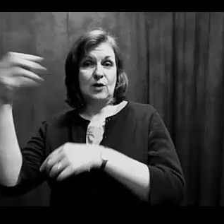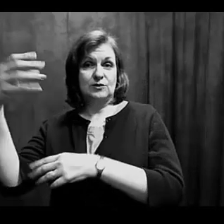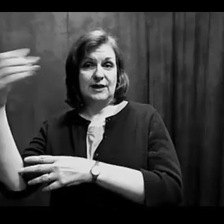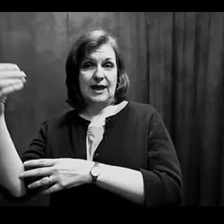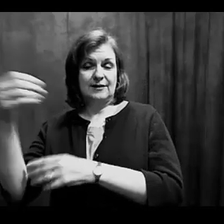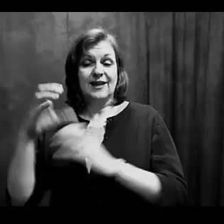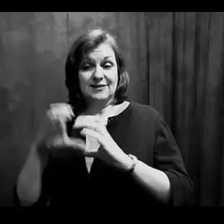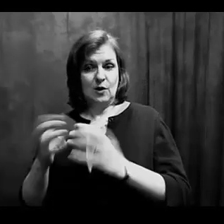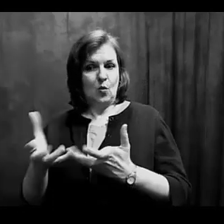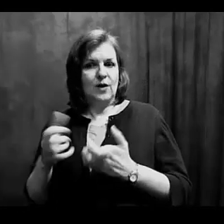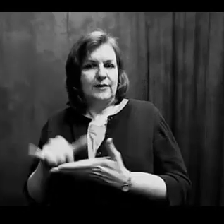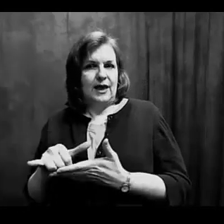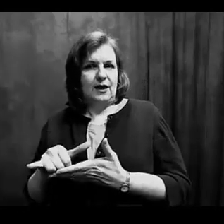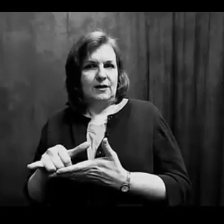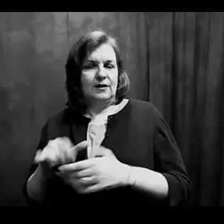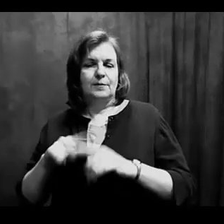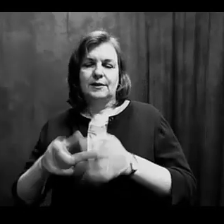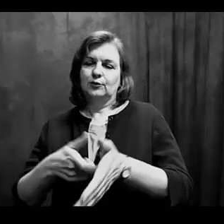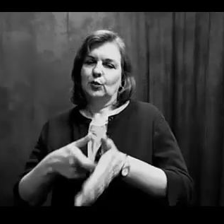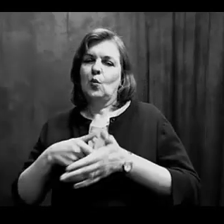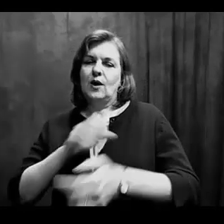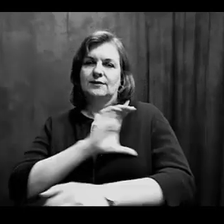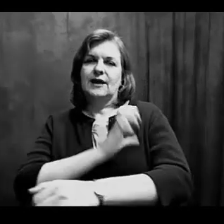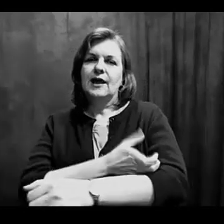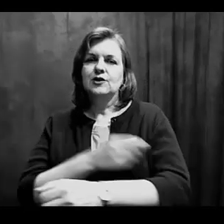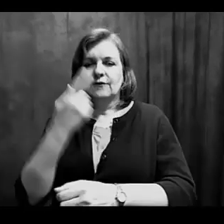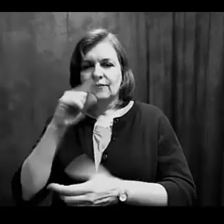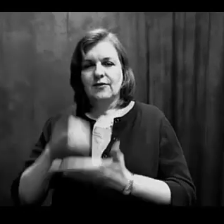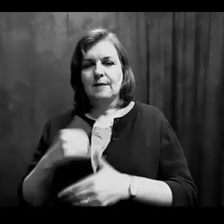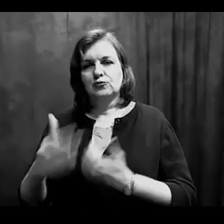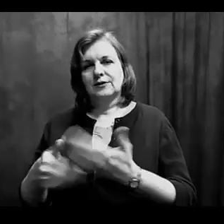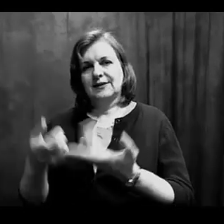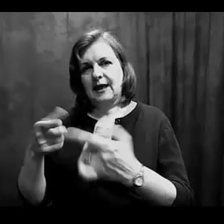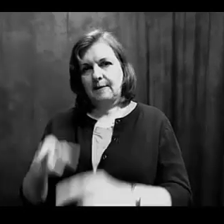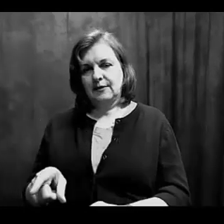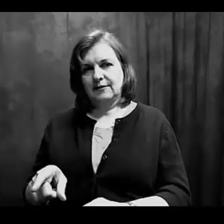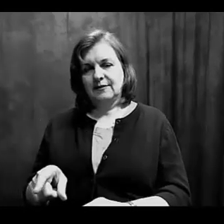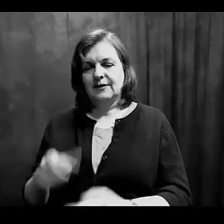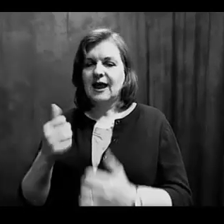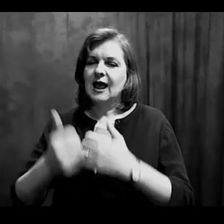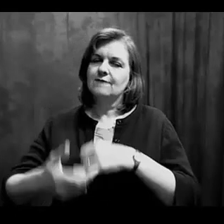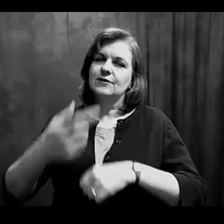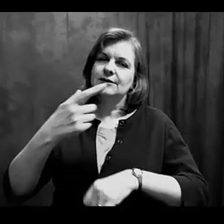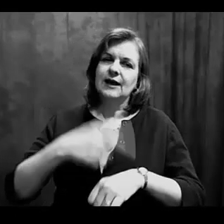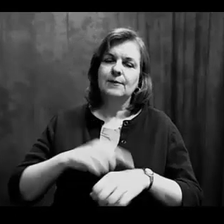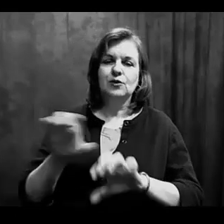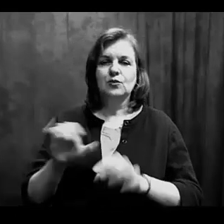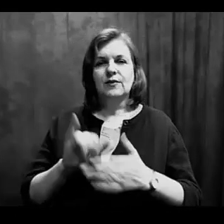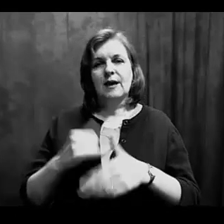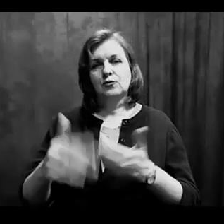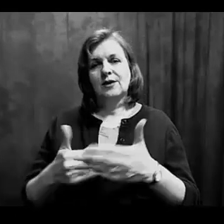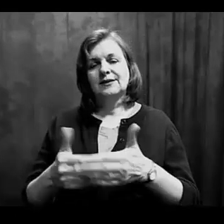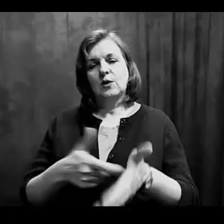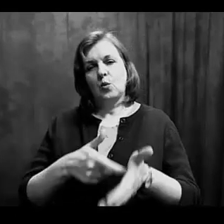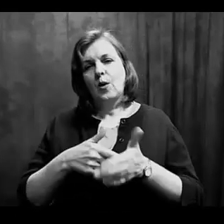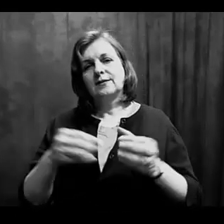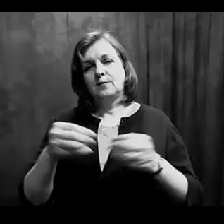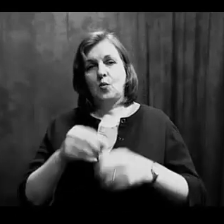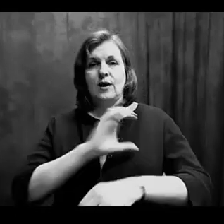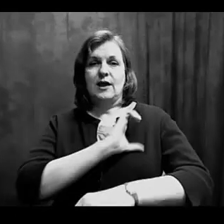what the cell wants but it cost us energy to do it and every time we do this process its going to cost more and more energy